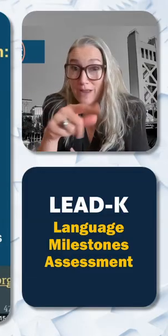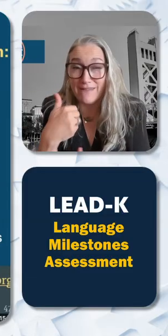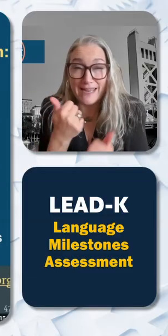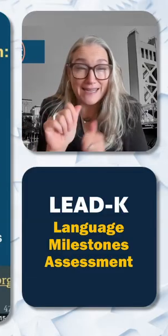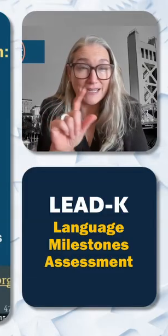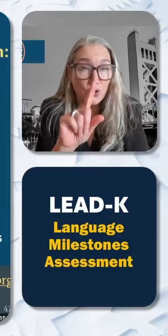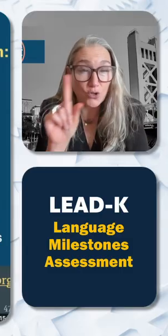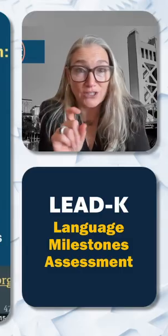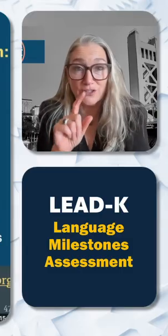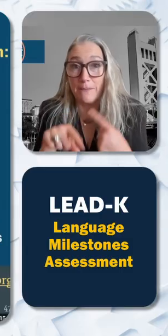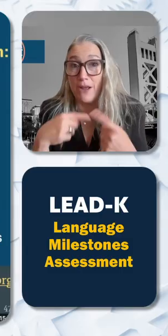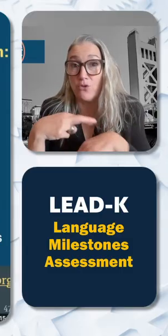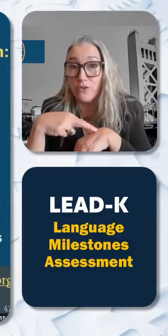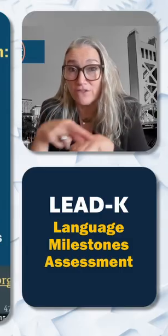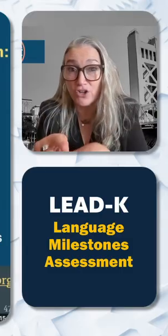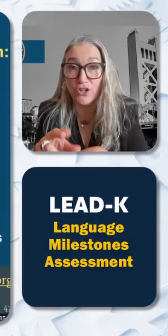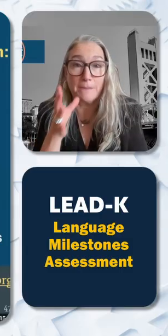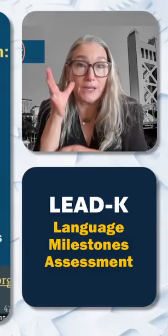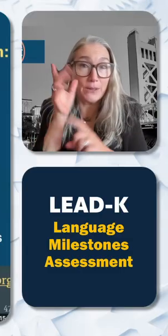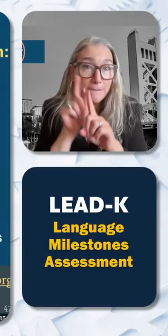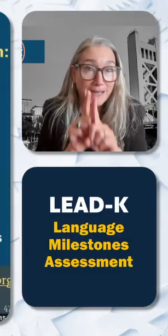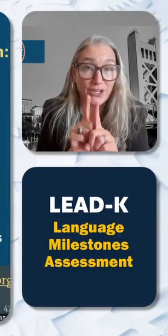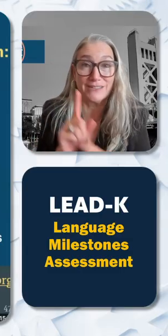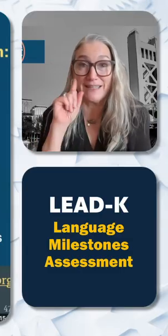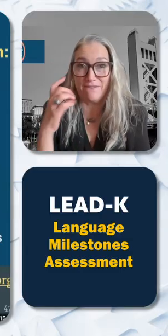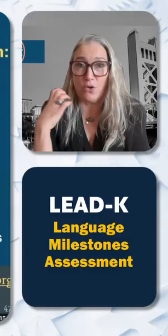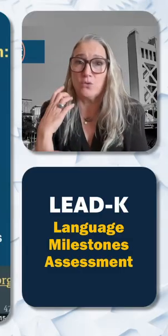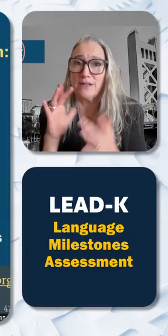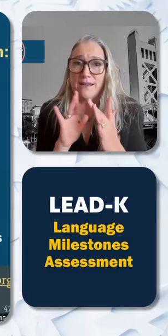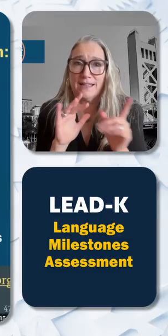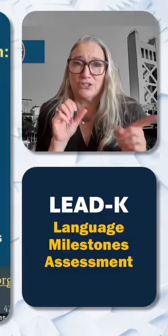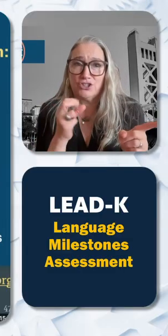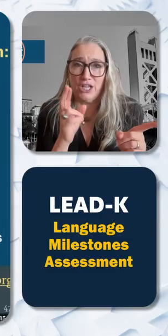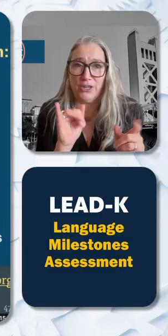LEAD-K Family Services. So if you have any questions about referrals,